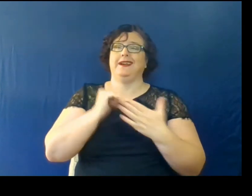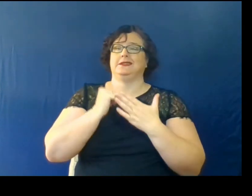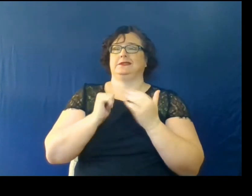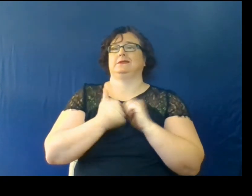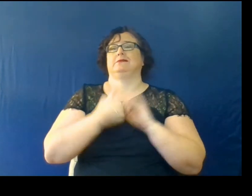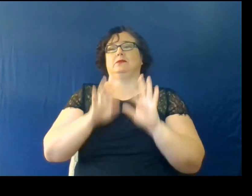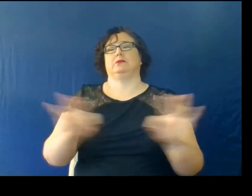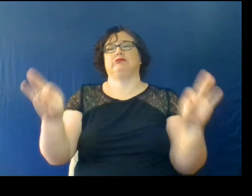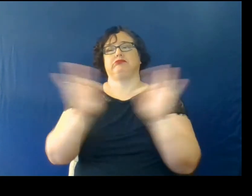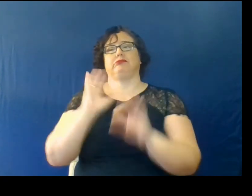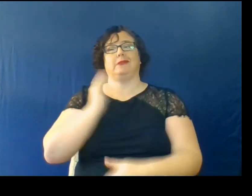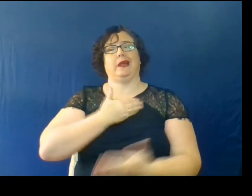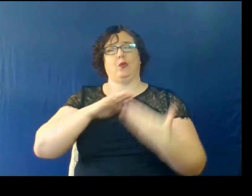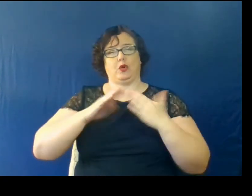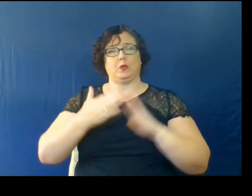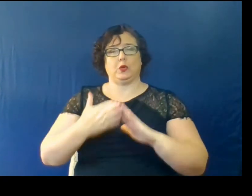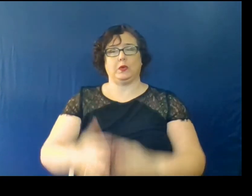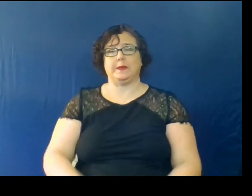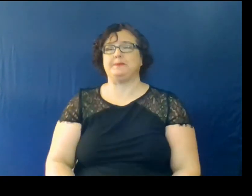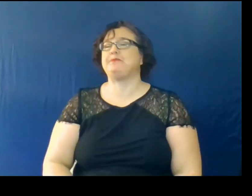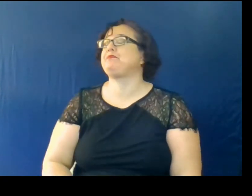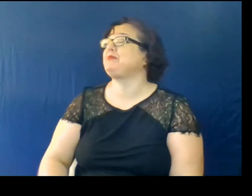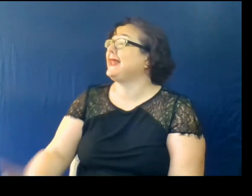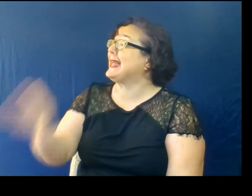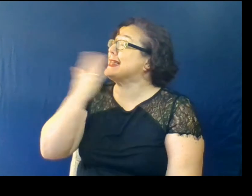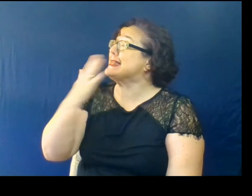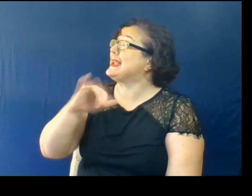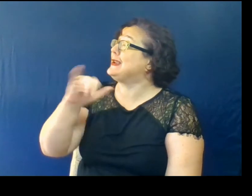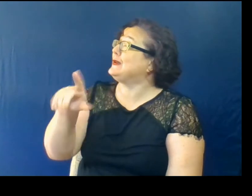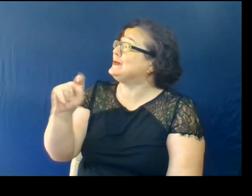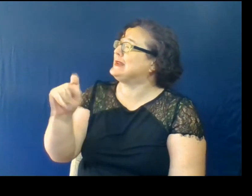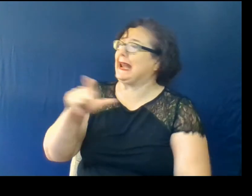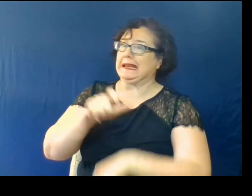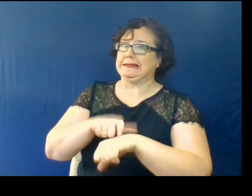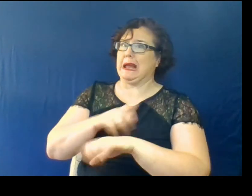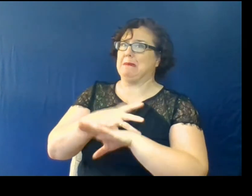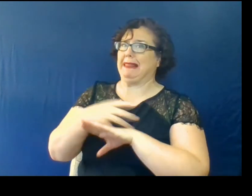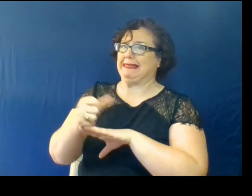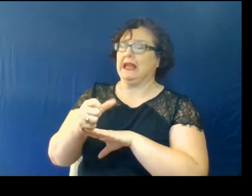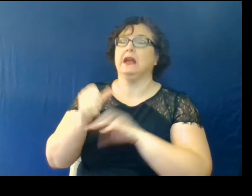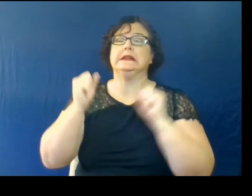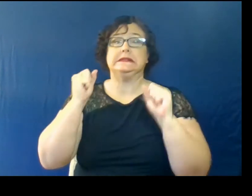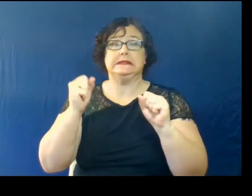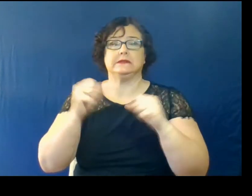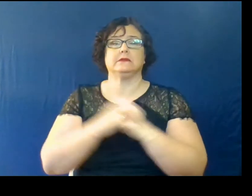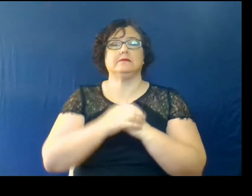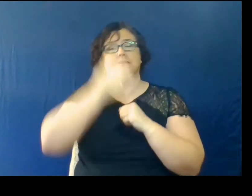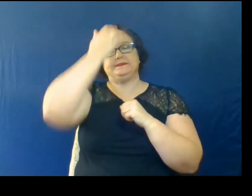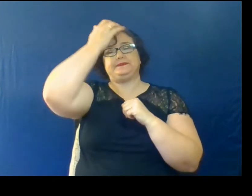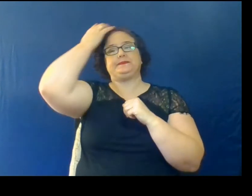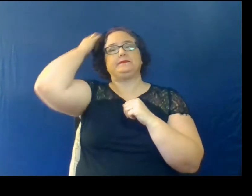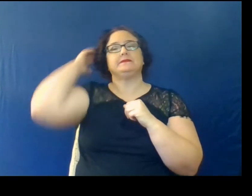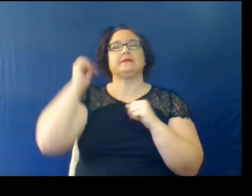Thank you so much Janet. And we're running a little bit late so I'm gonna pass it to Ms.